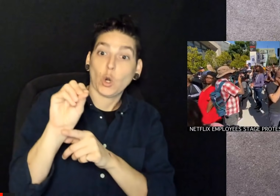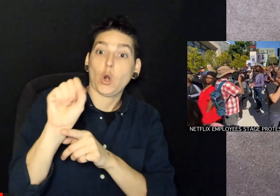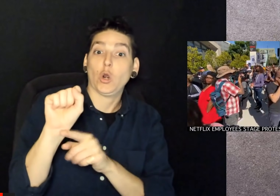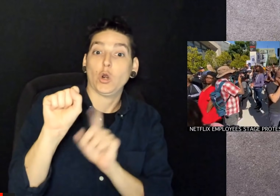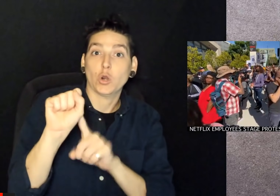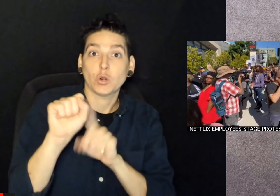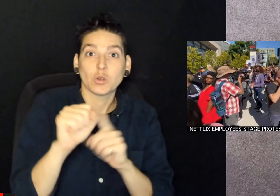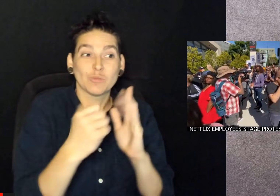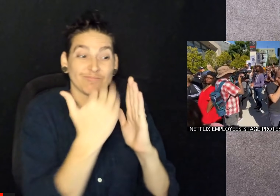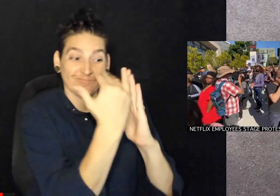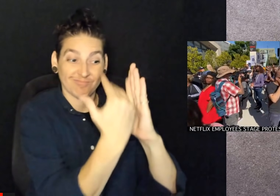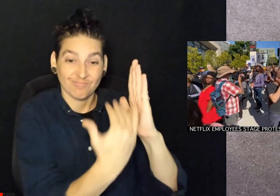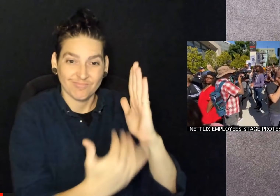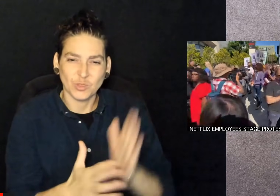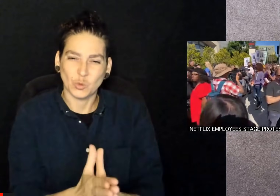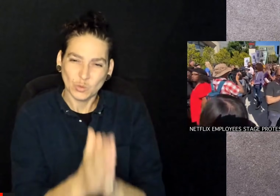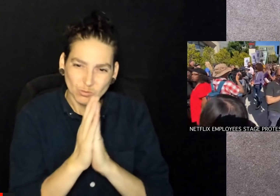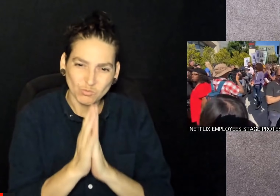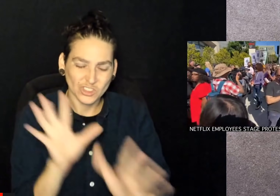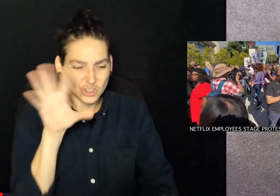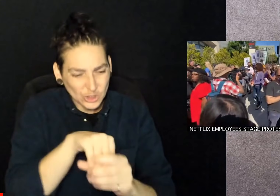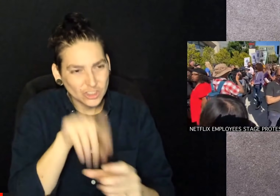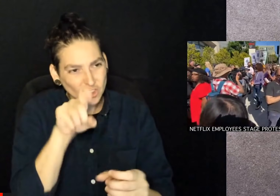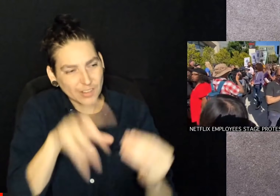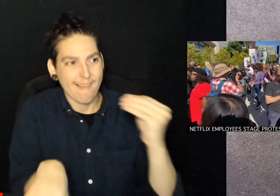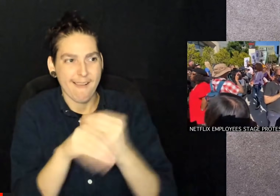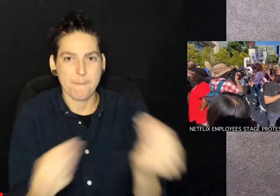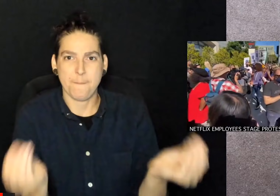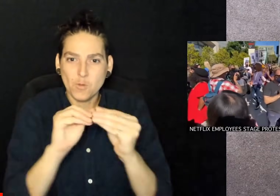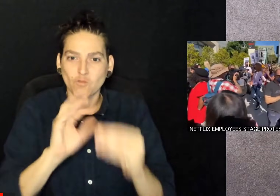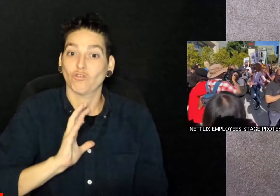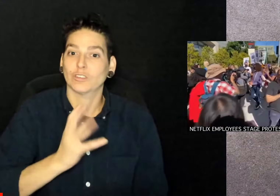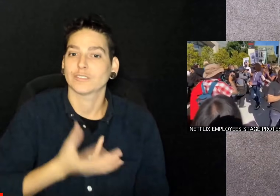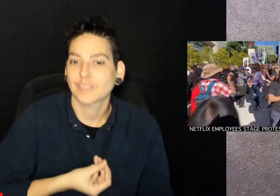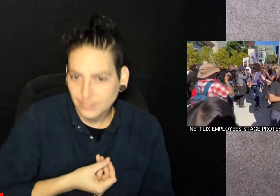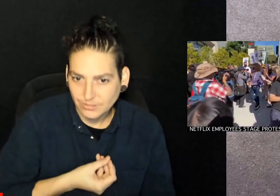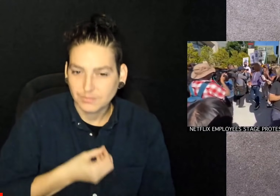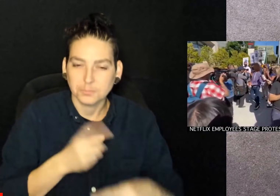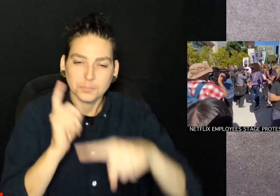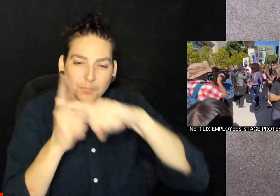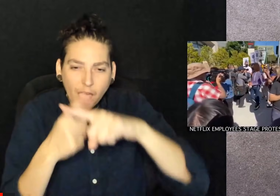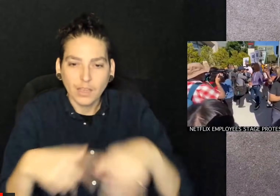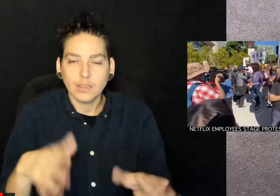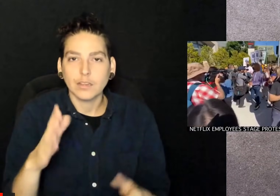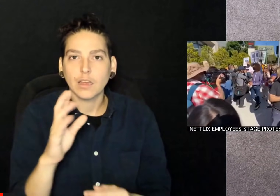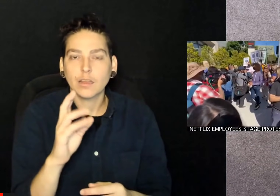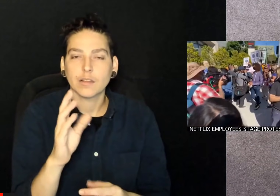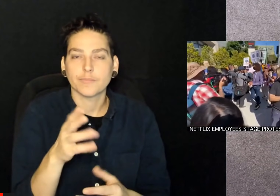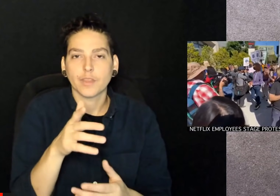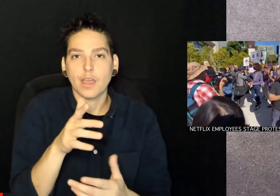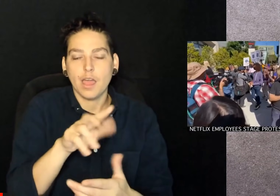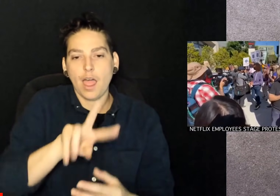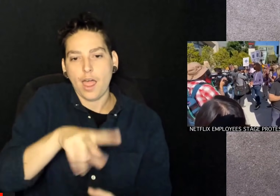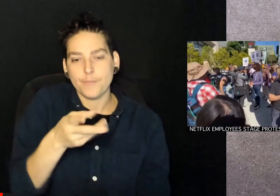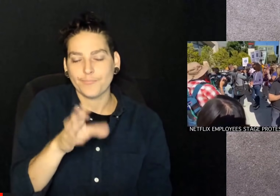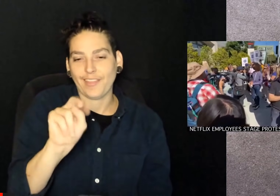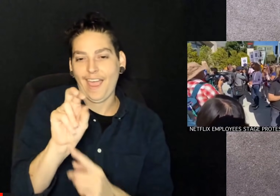so protesters will present Sarandos with a list of requests including adding more trans